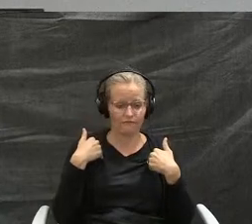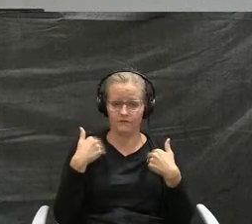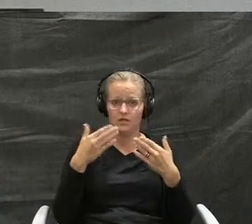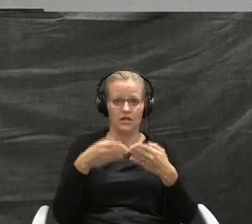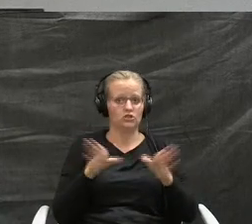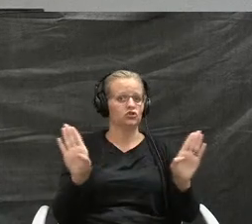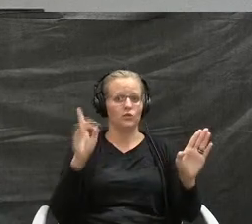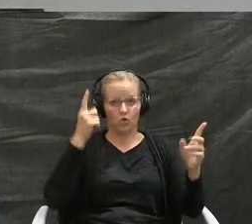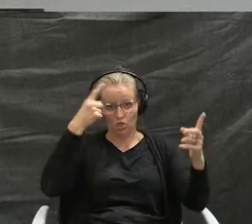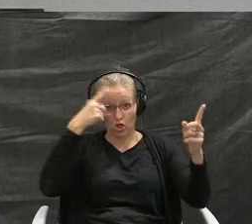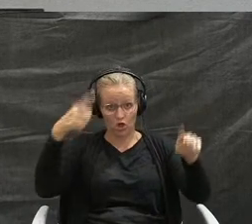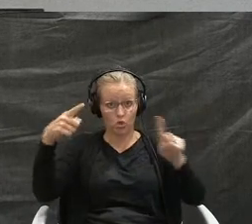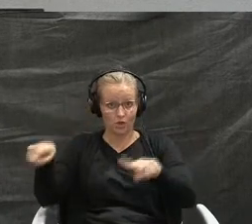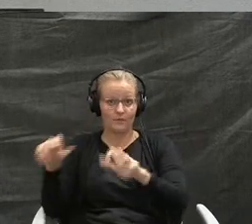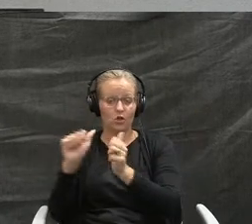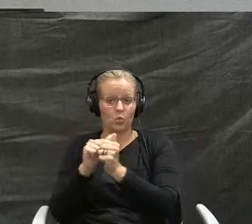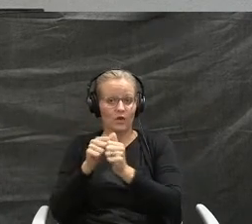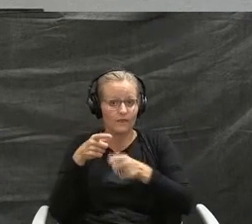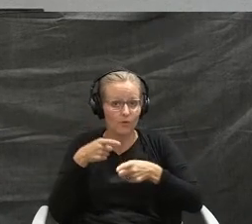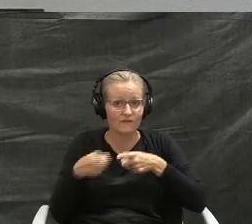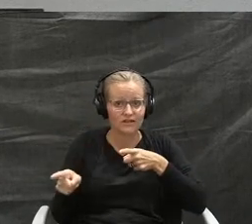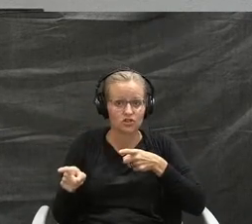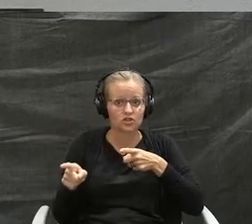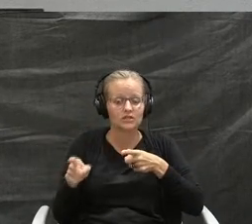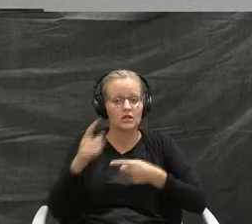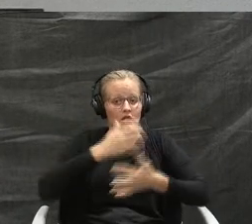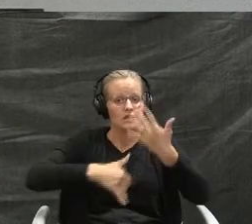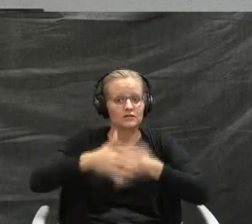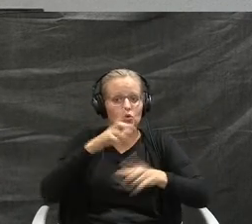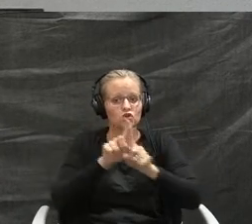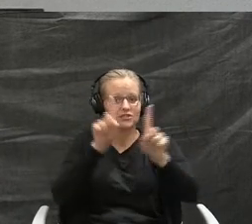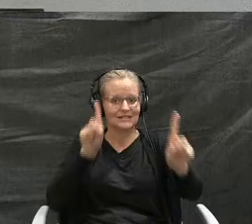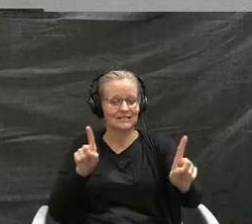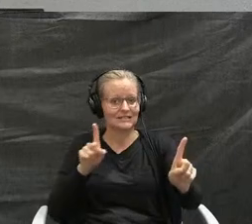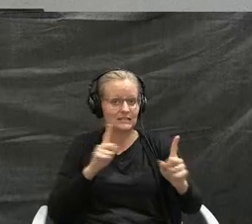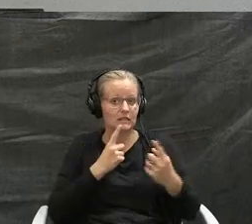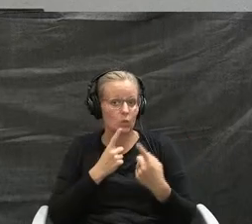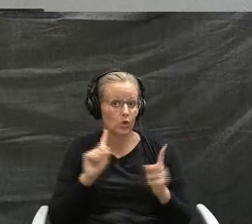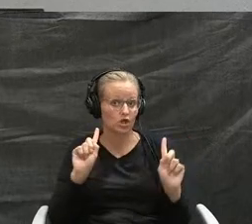professionals that social distancing works. And what social distancing means is that